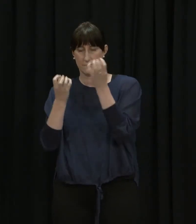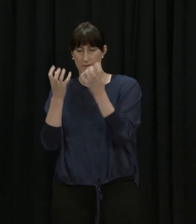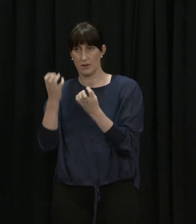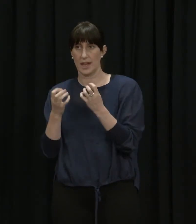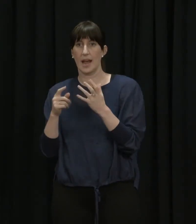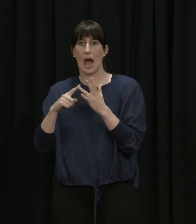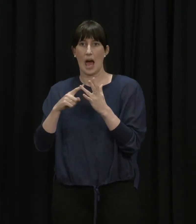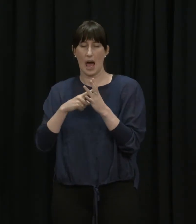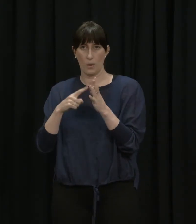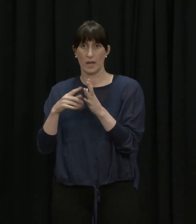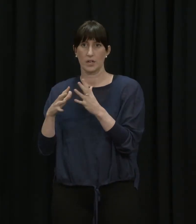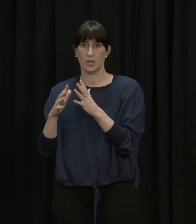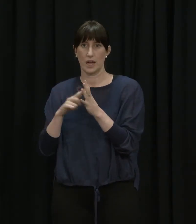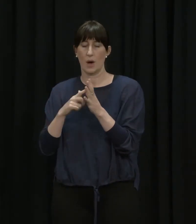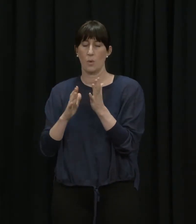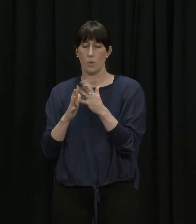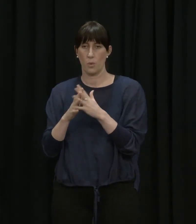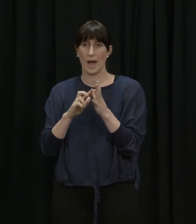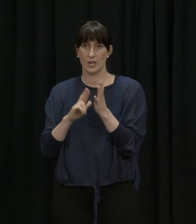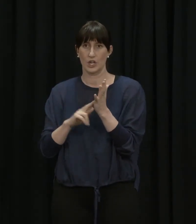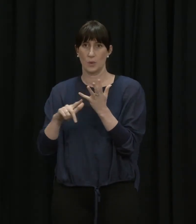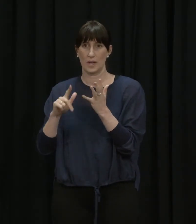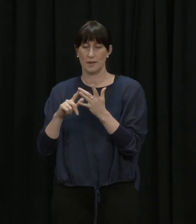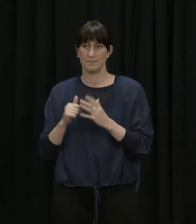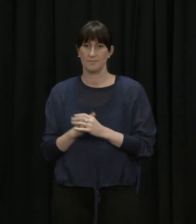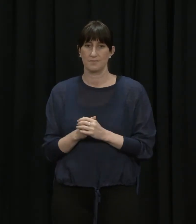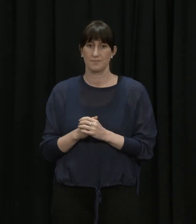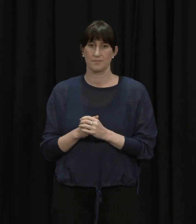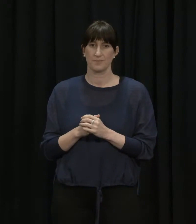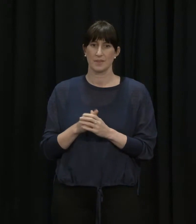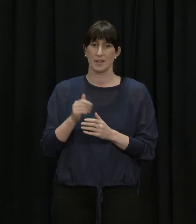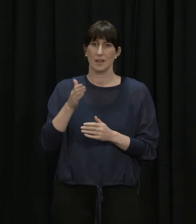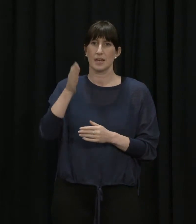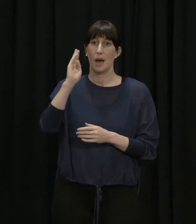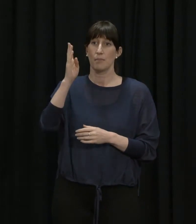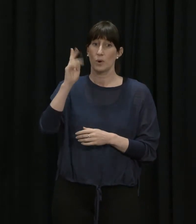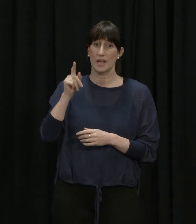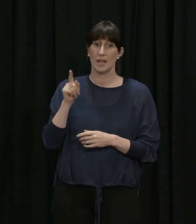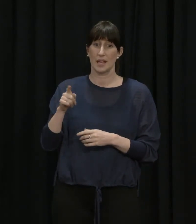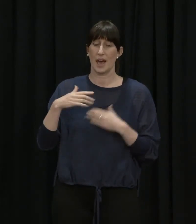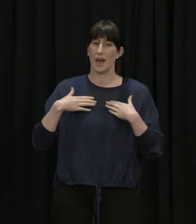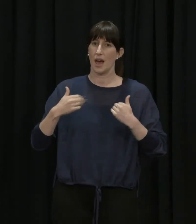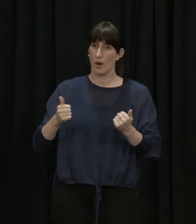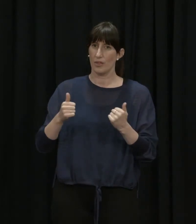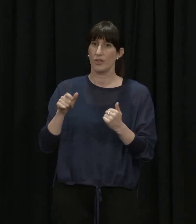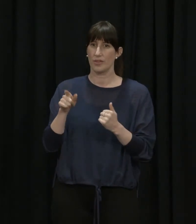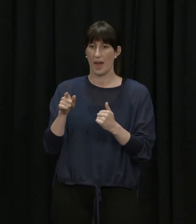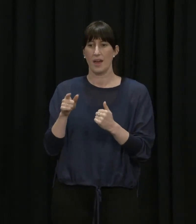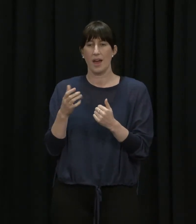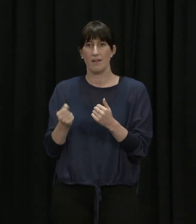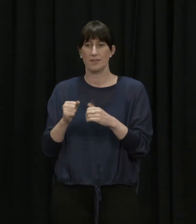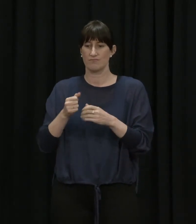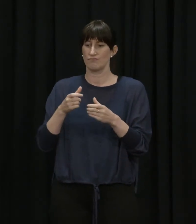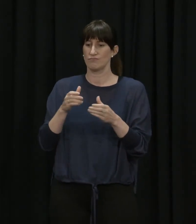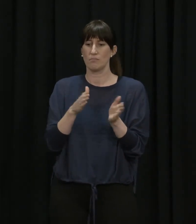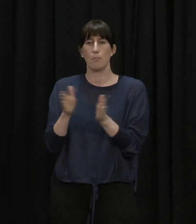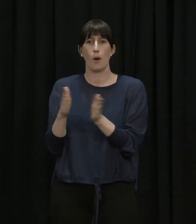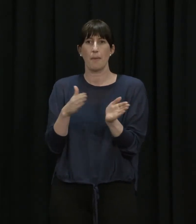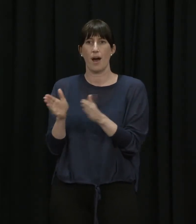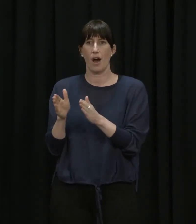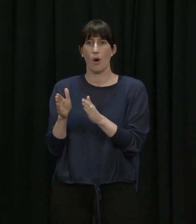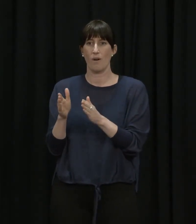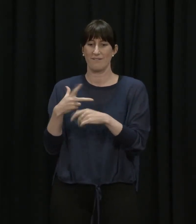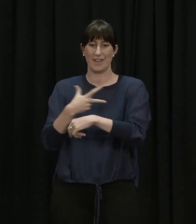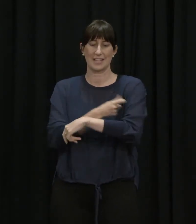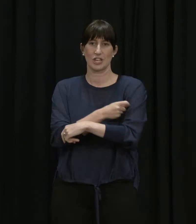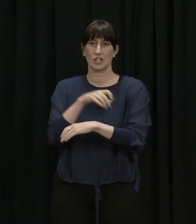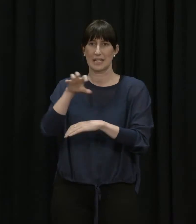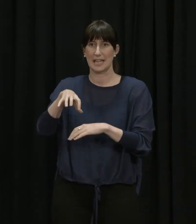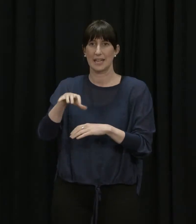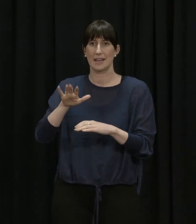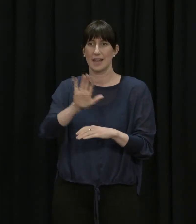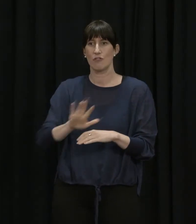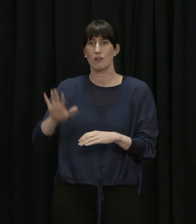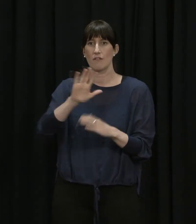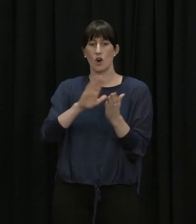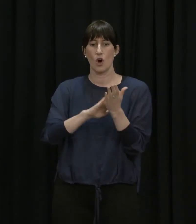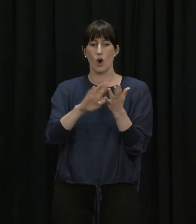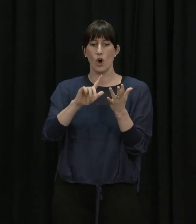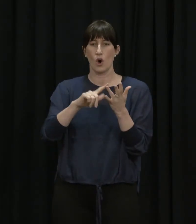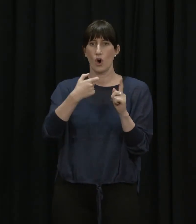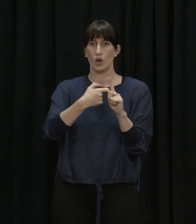Mobile vaccination bands are